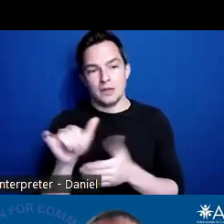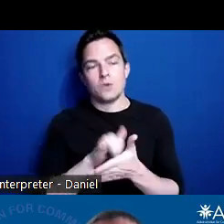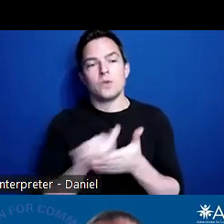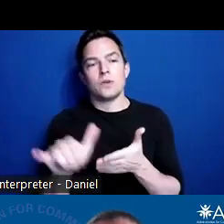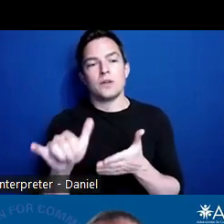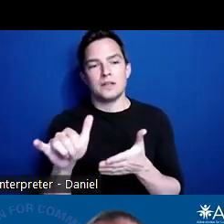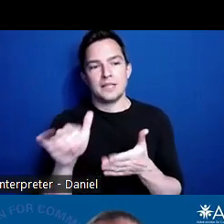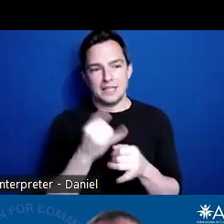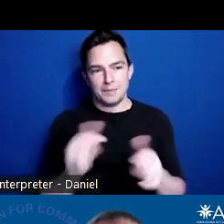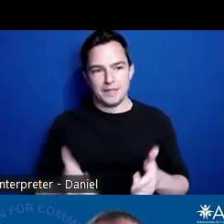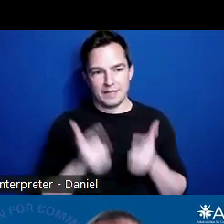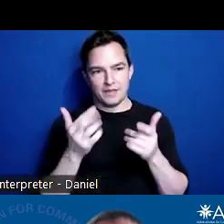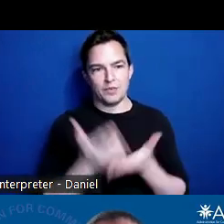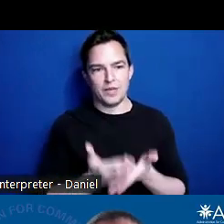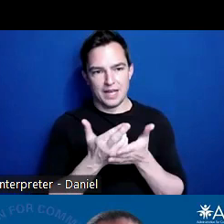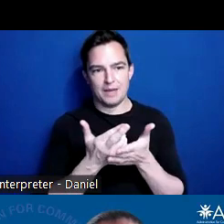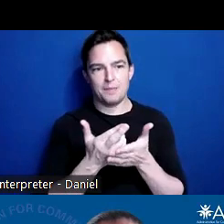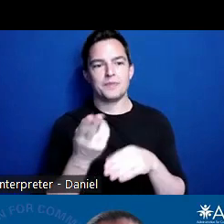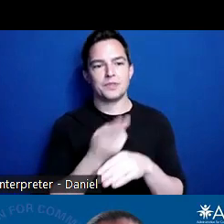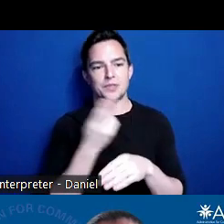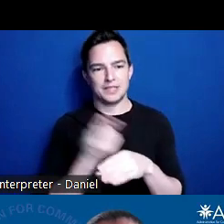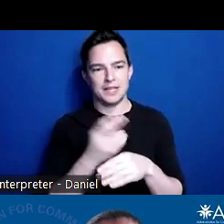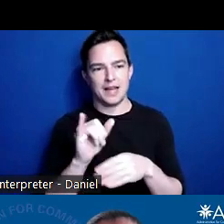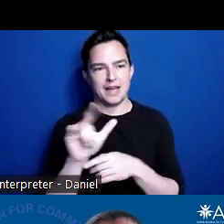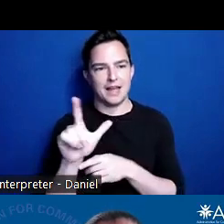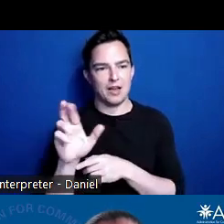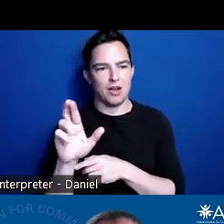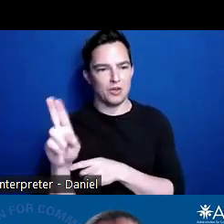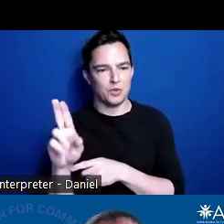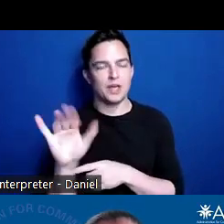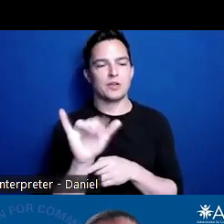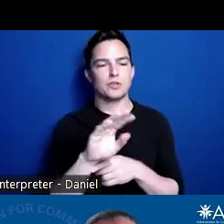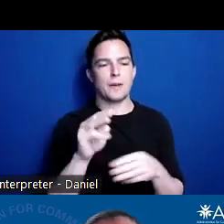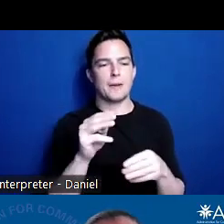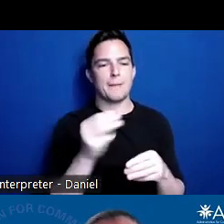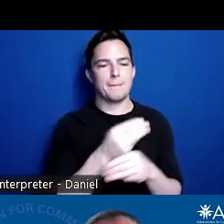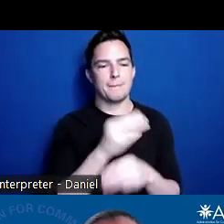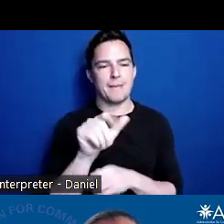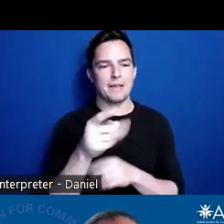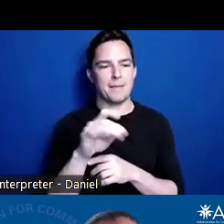Independent Living Rehabilitation Utilization, ILRU, and Mathematica. The goal of the MYCIL